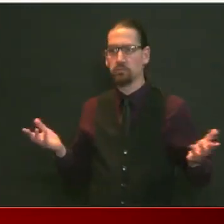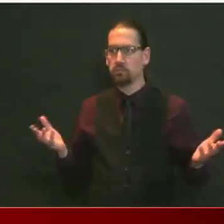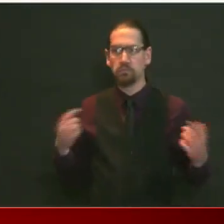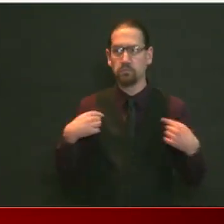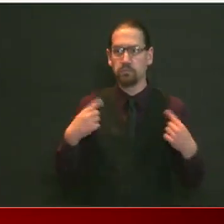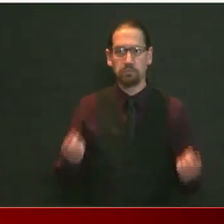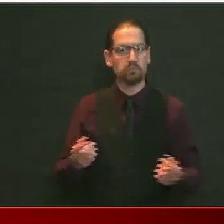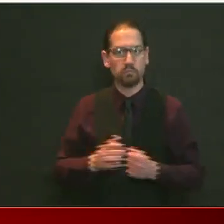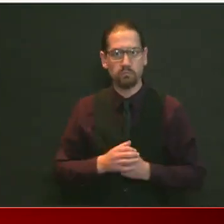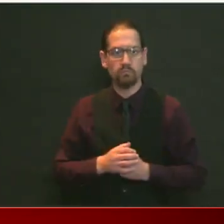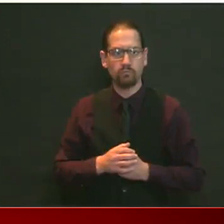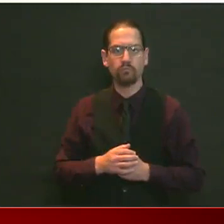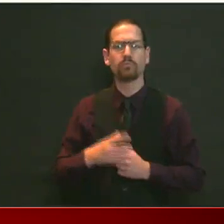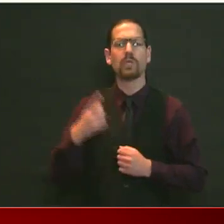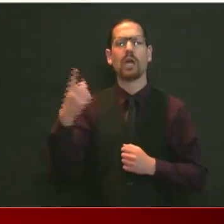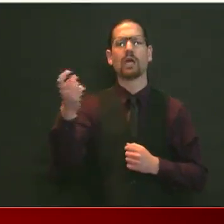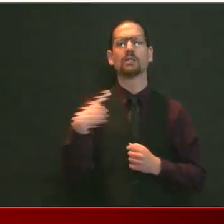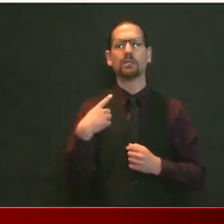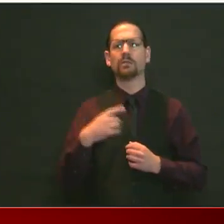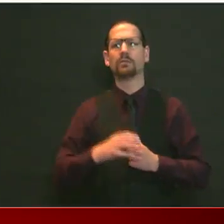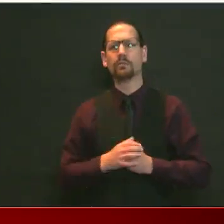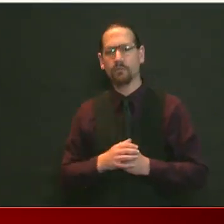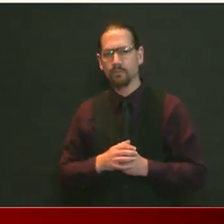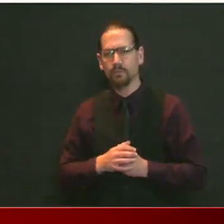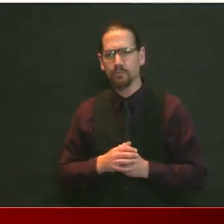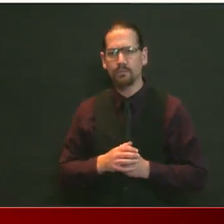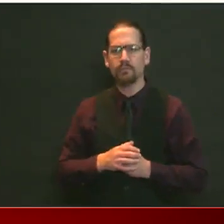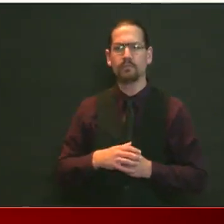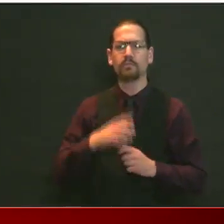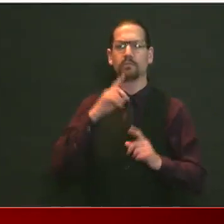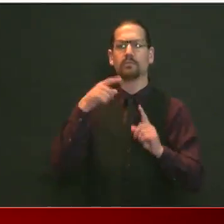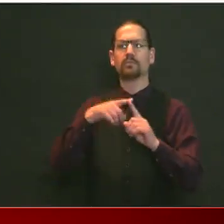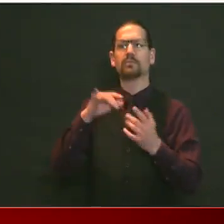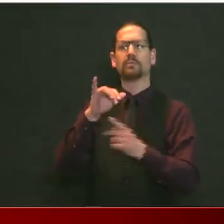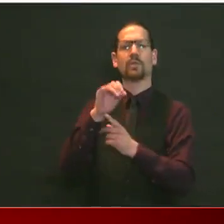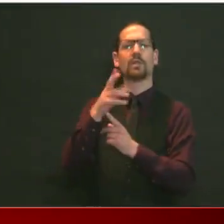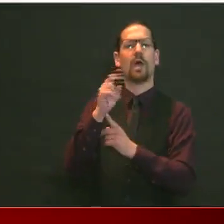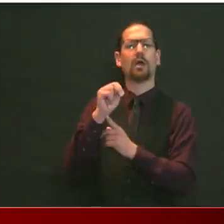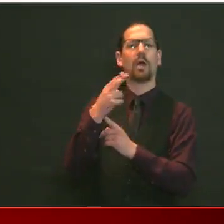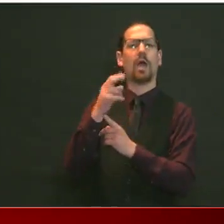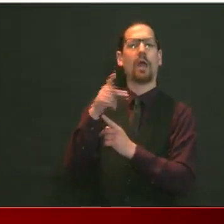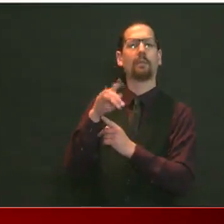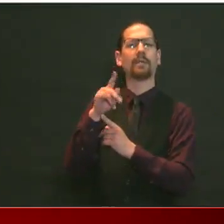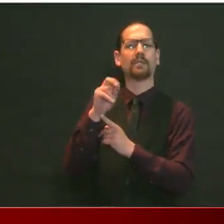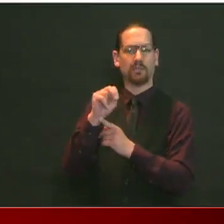MOMENT. BUT I'LL GET BACK TO YOU.